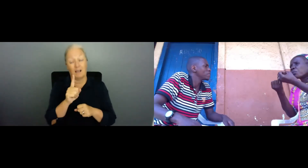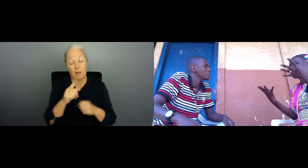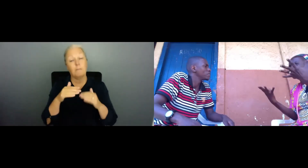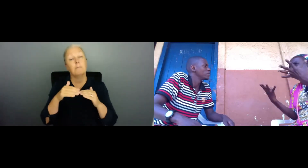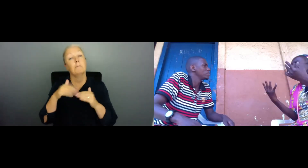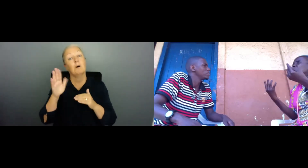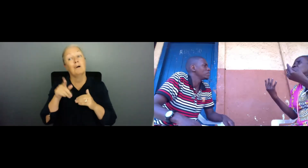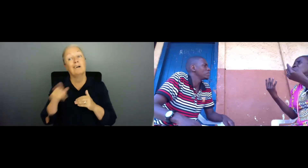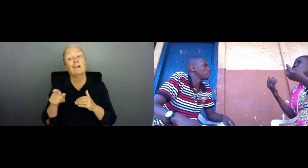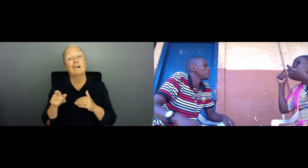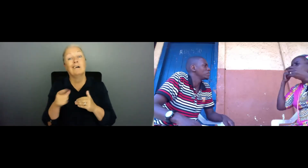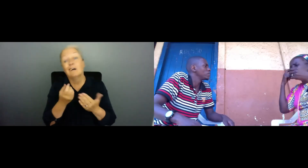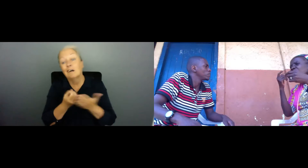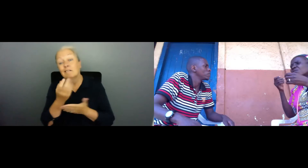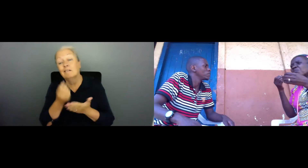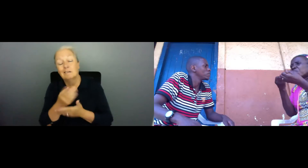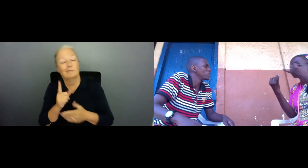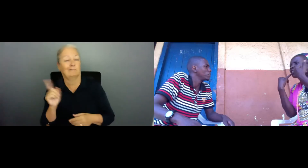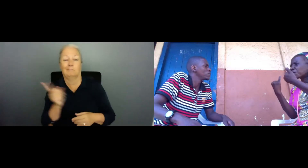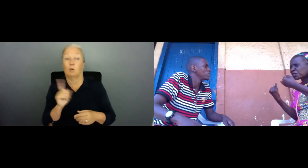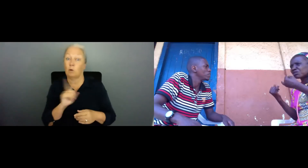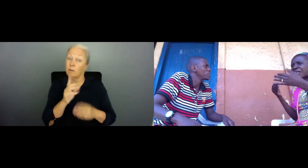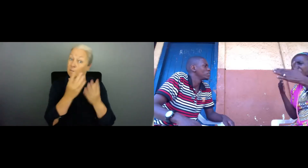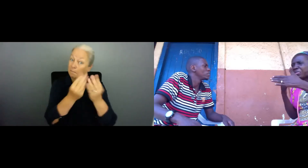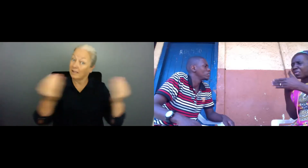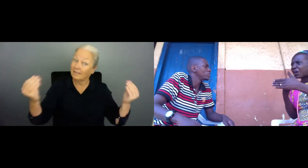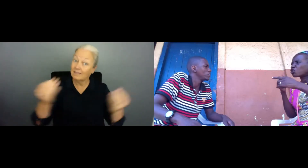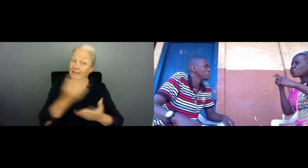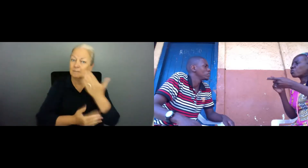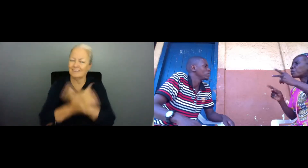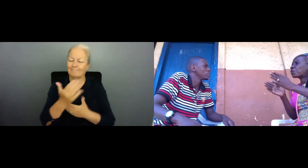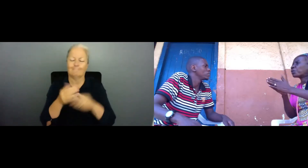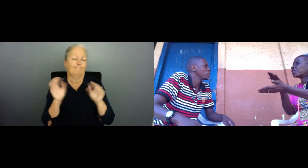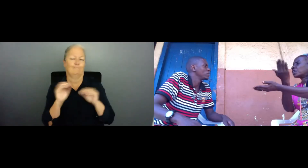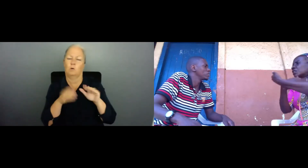with disabilities a lot of disabilities and so uh that is indeed very unfortunate but